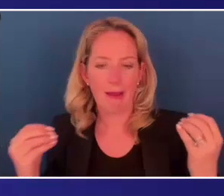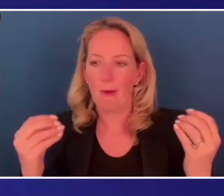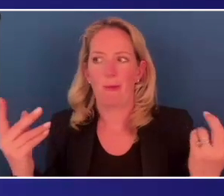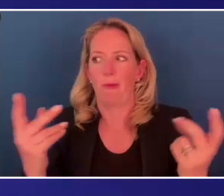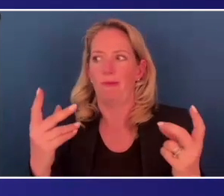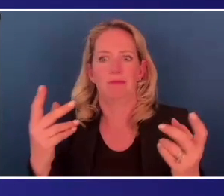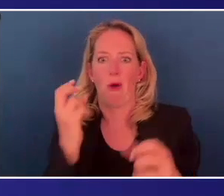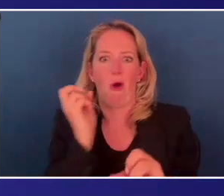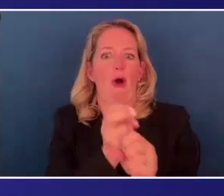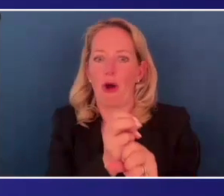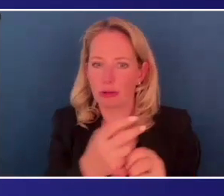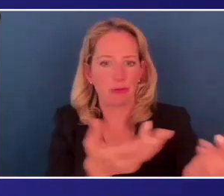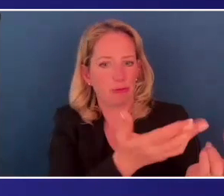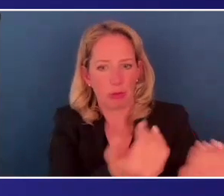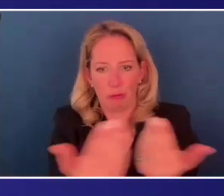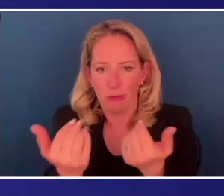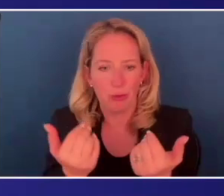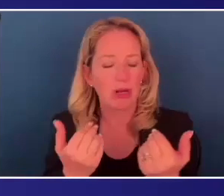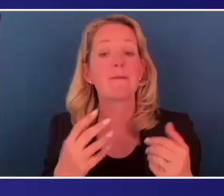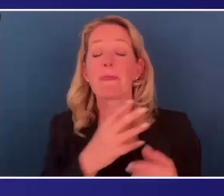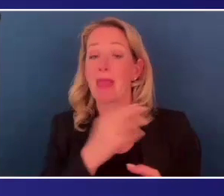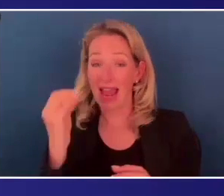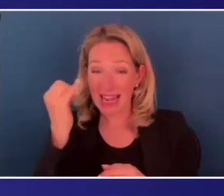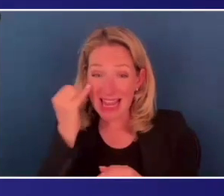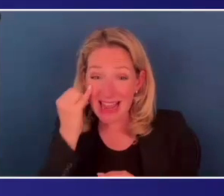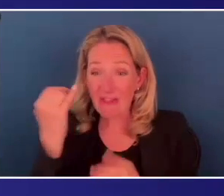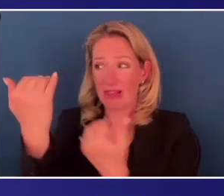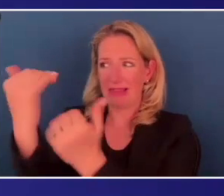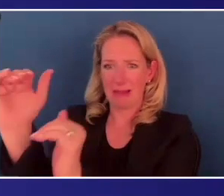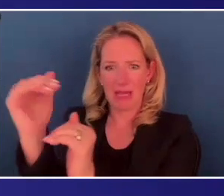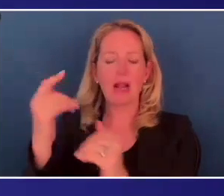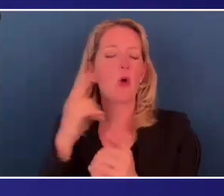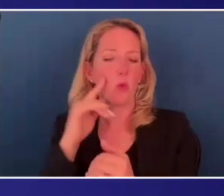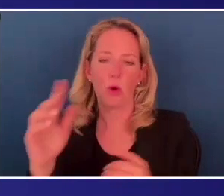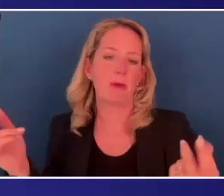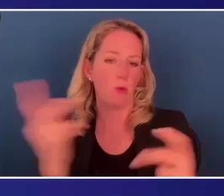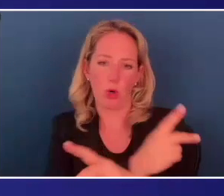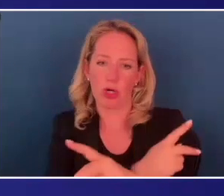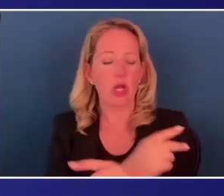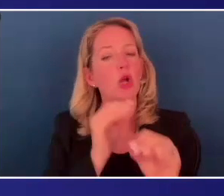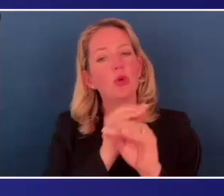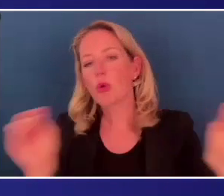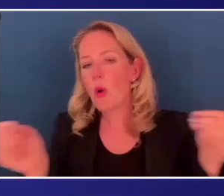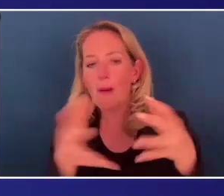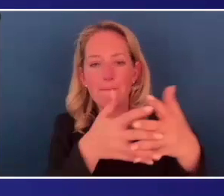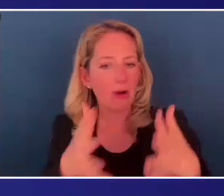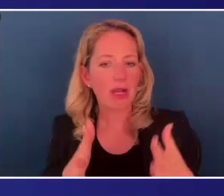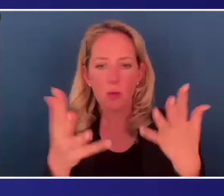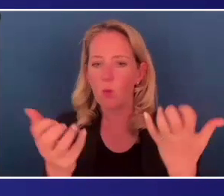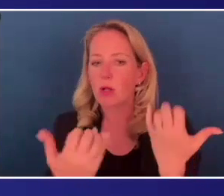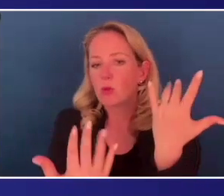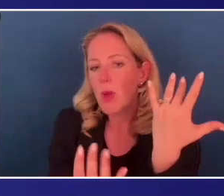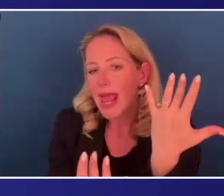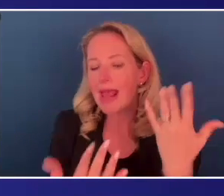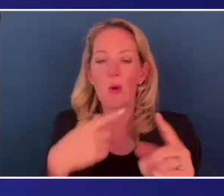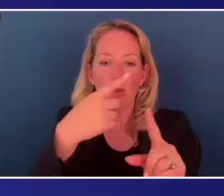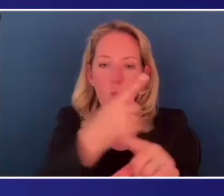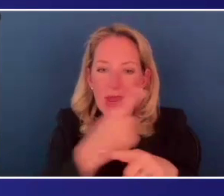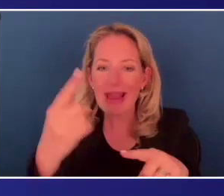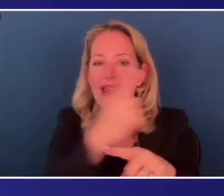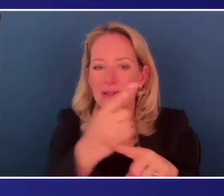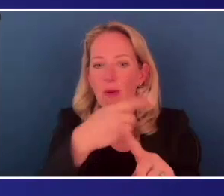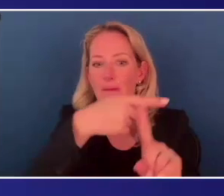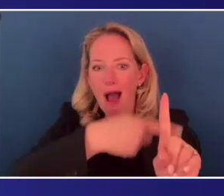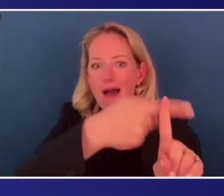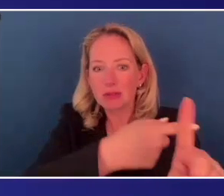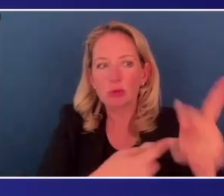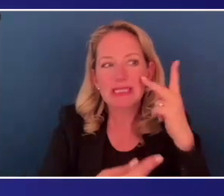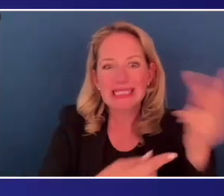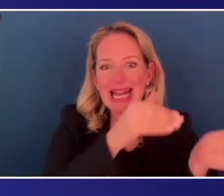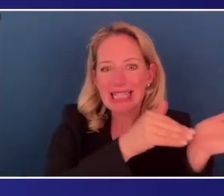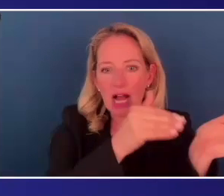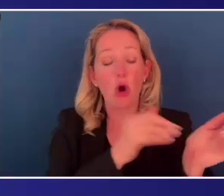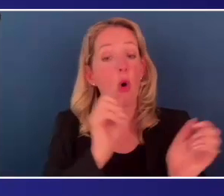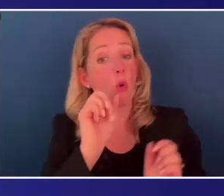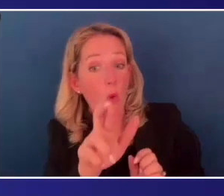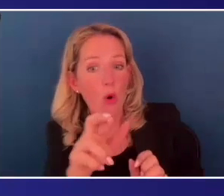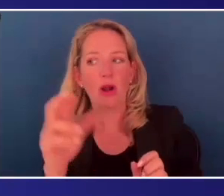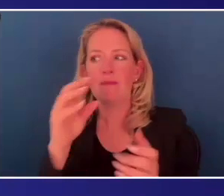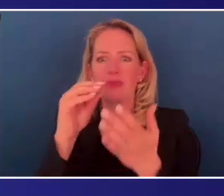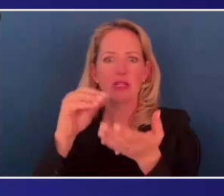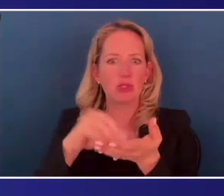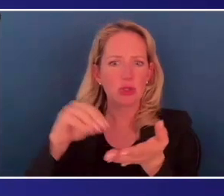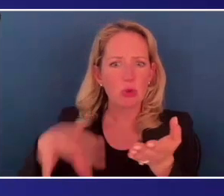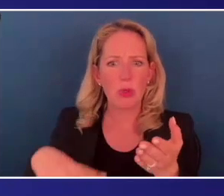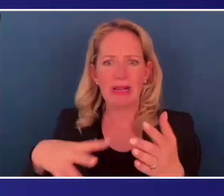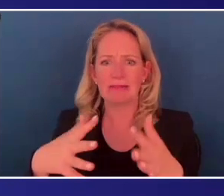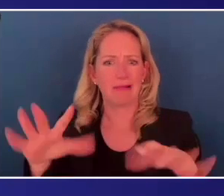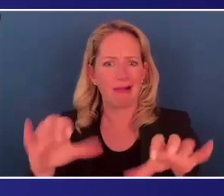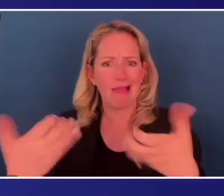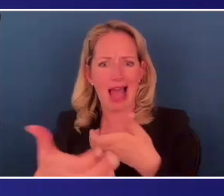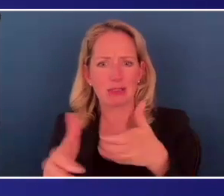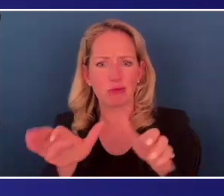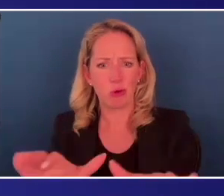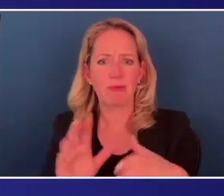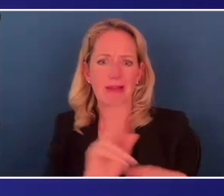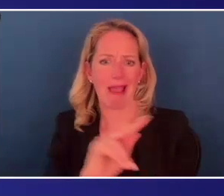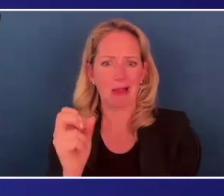No American wants to be told that they have to wait weeks or months to see a doctor or that their child is sitting in an overcrowded classroom because we made it harder for public servants to afford staying in their jobs.